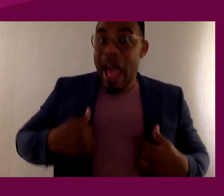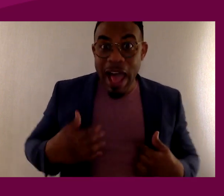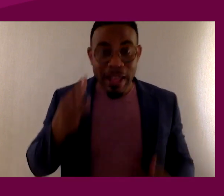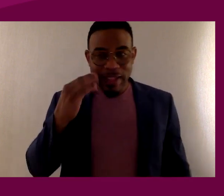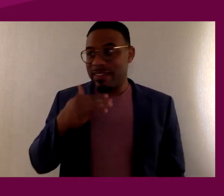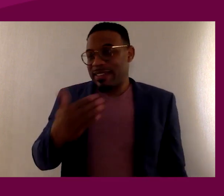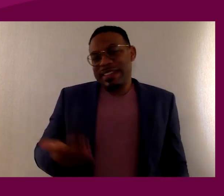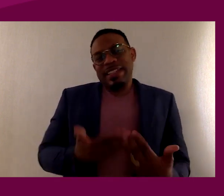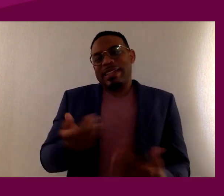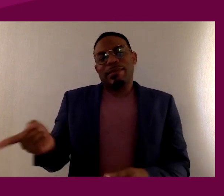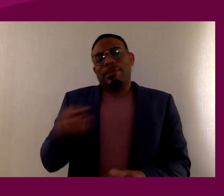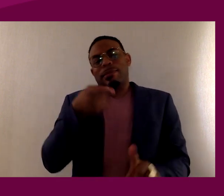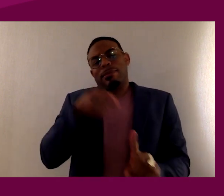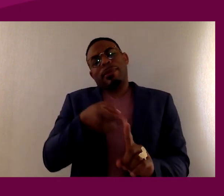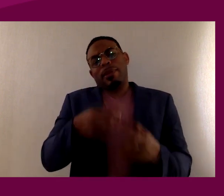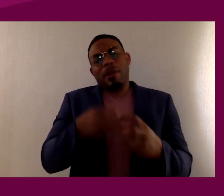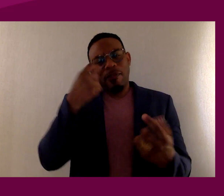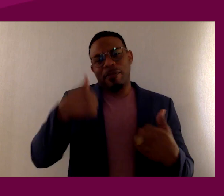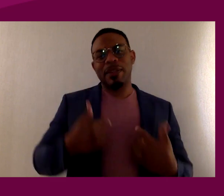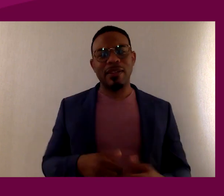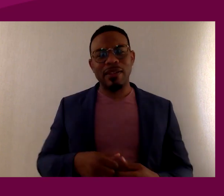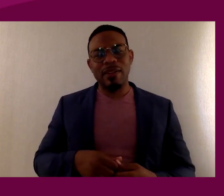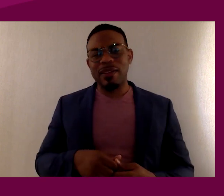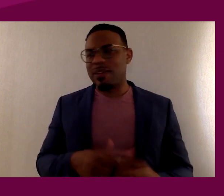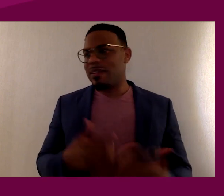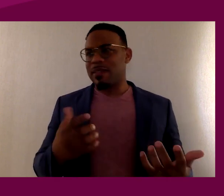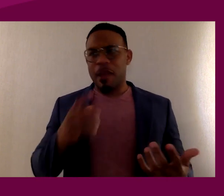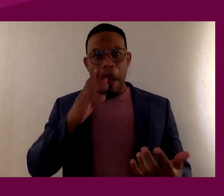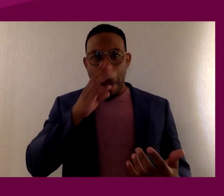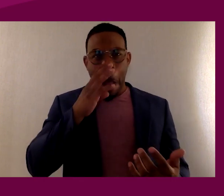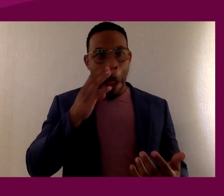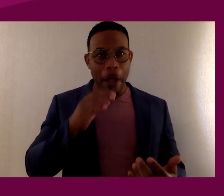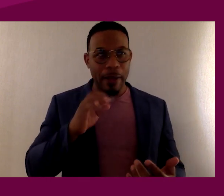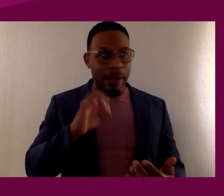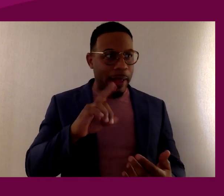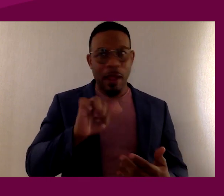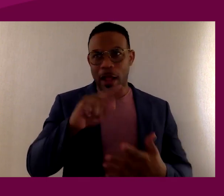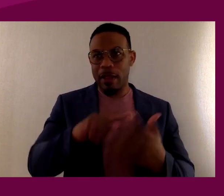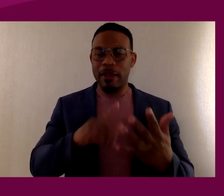That's more difficult than I had. It was easy to point to the problems for me and Judy and Ed and